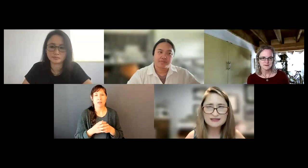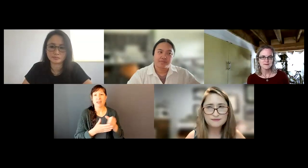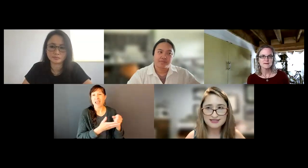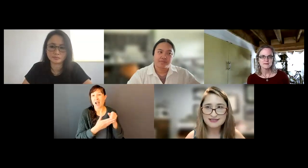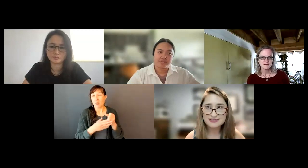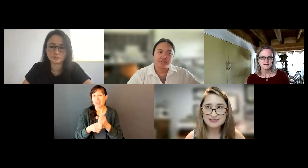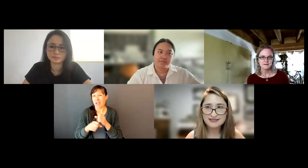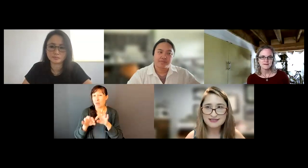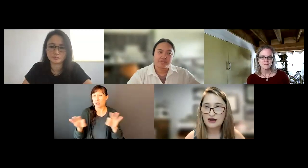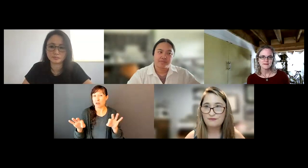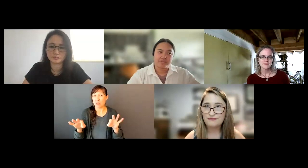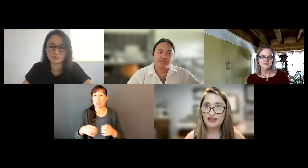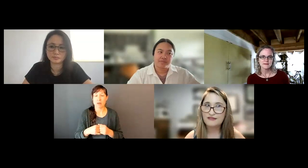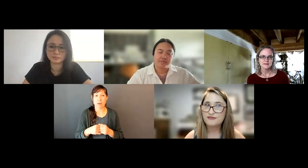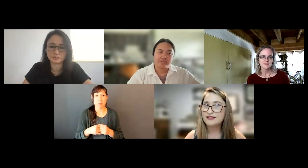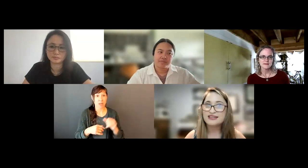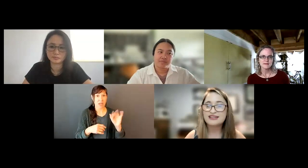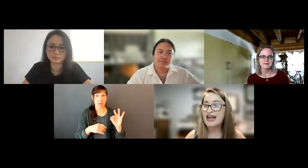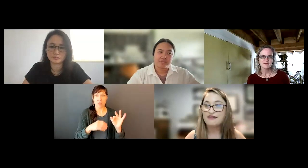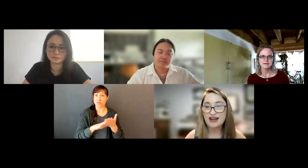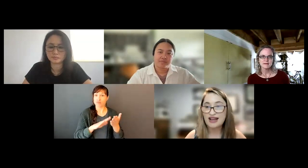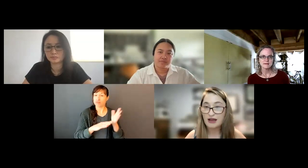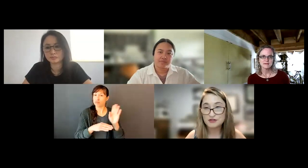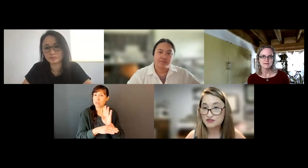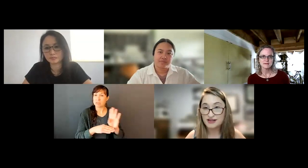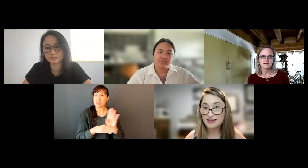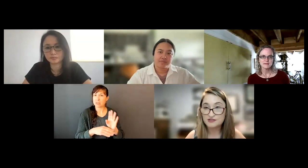As a business owner, I really haven't had the opportunity